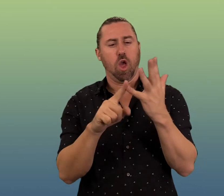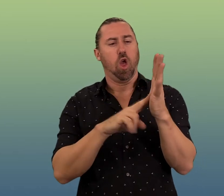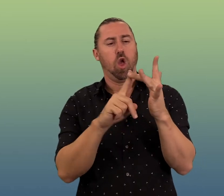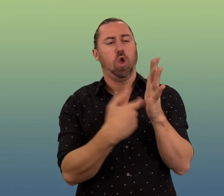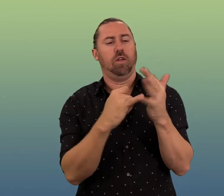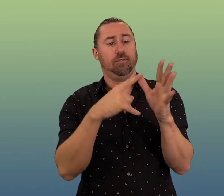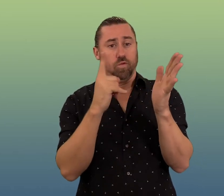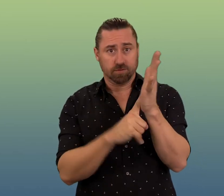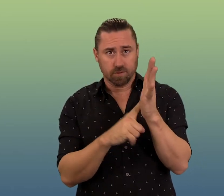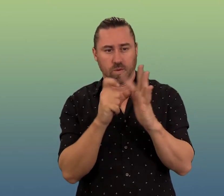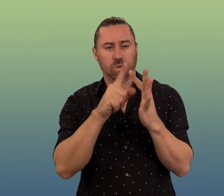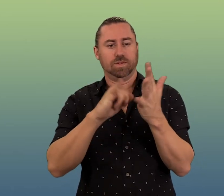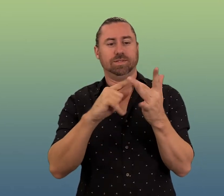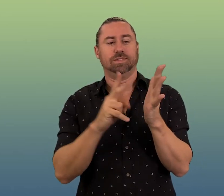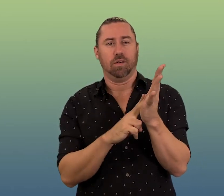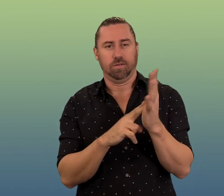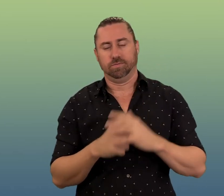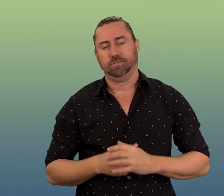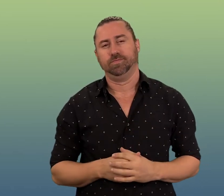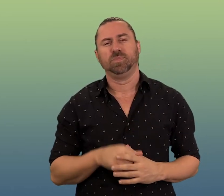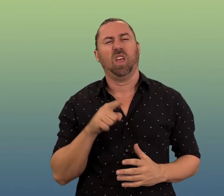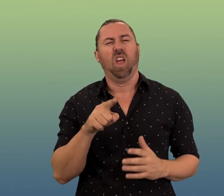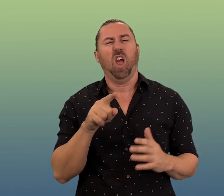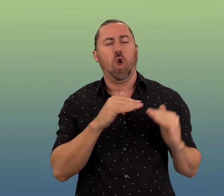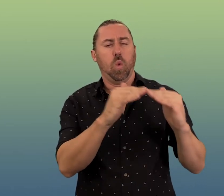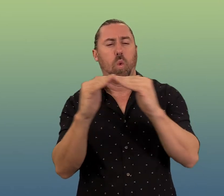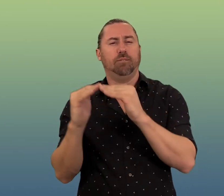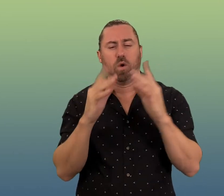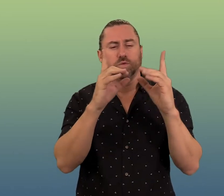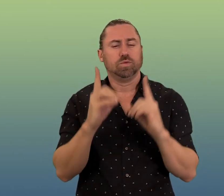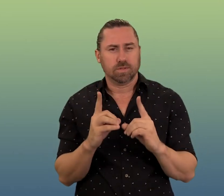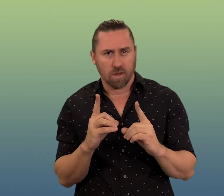Universal design. Universal Design is a framework for